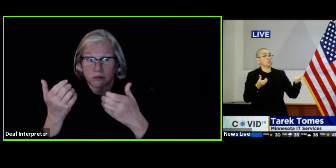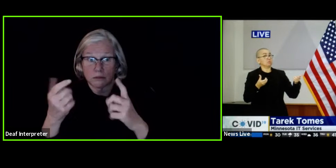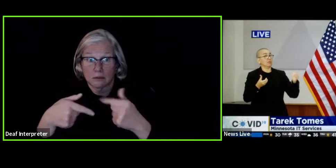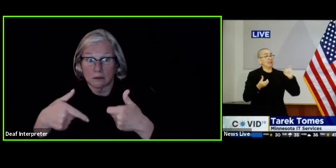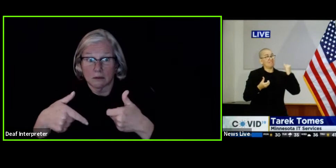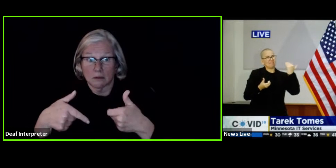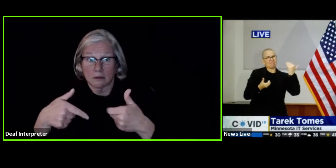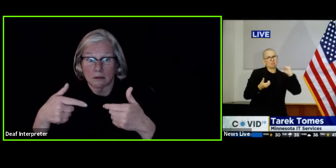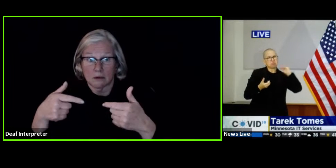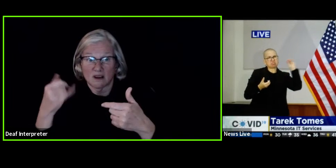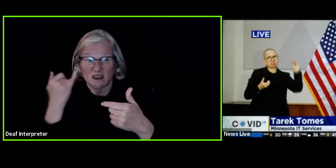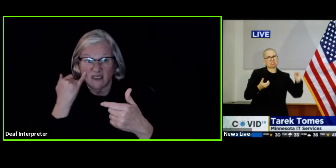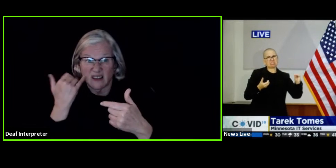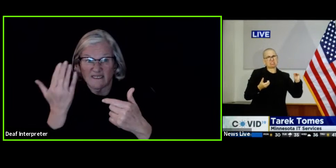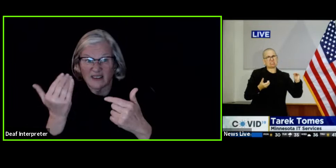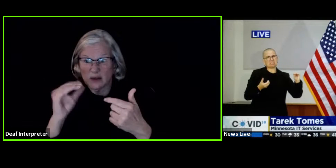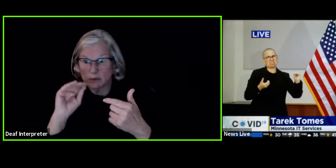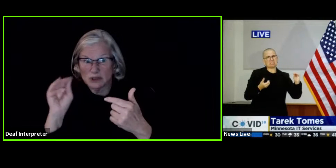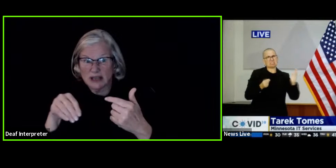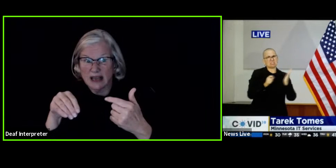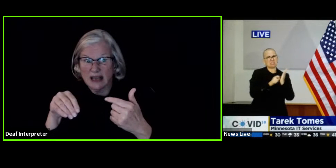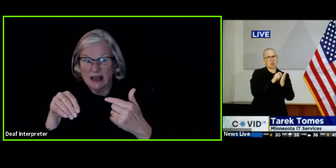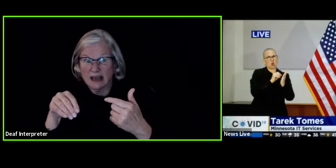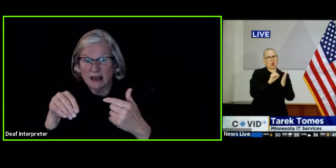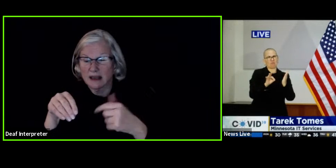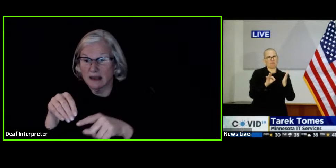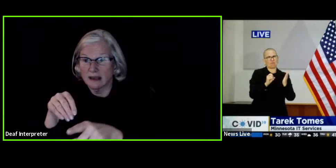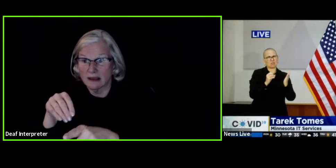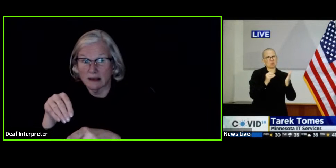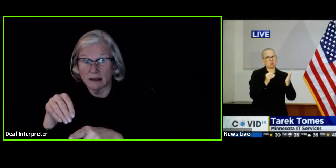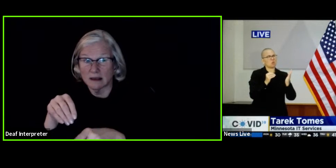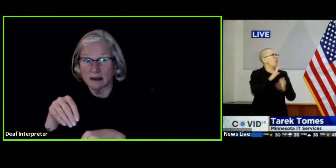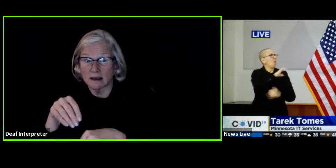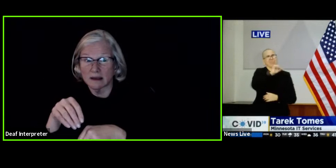CAN MAKE A SMALL DIFFERENCE? I MEAN, AT ANY LEVEL OF PARTICIPATION MAKES A DIFFERENCE? ≫ ABSOLUTELY, EVEN A SMALL LEVEL. AND AS WE SHARE, YOU KNOW, BROADLY, THE MORE PEOPLE THAT